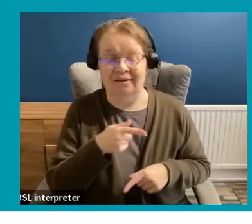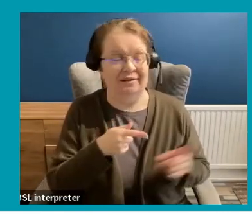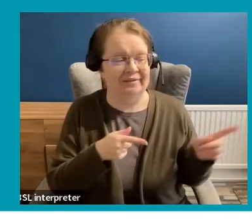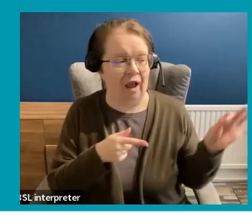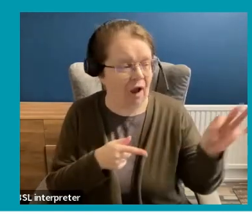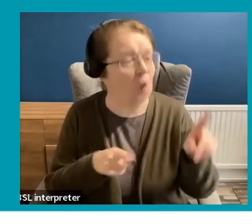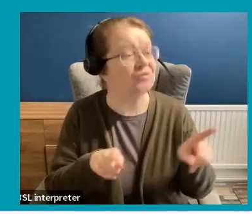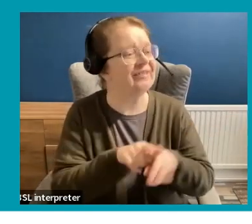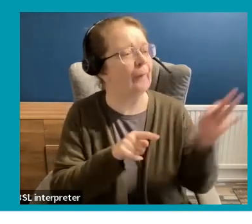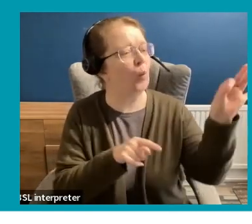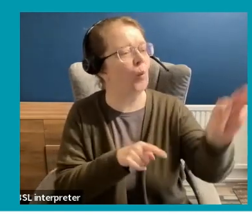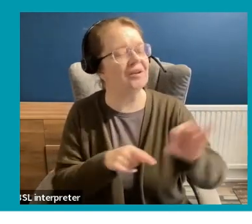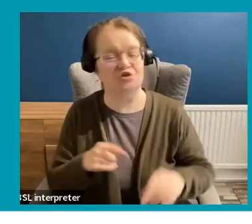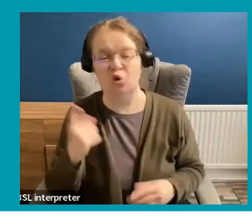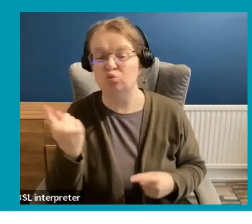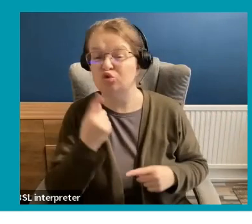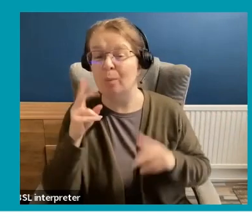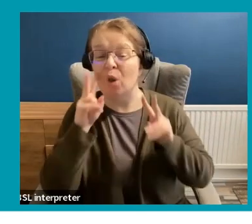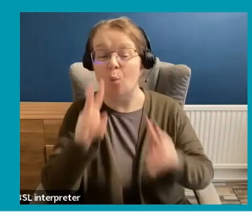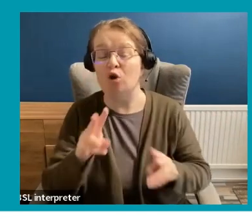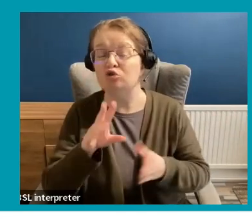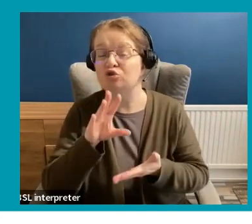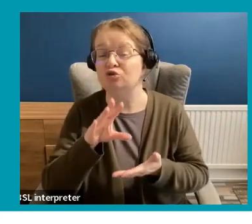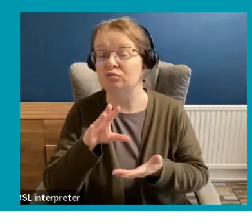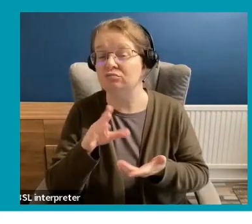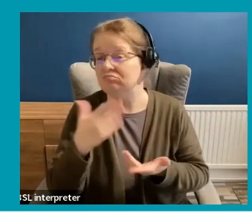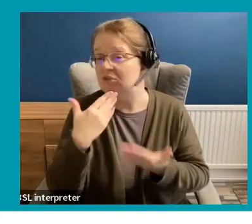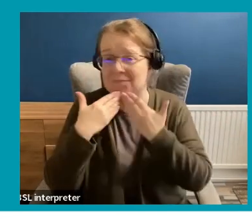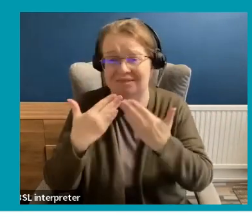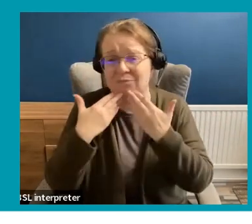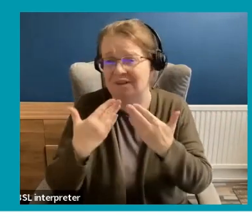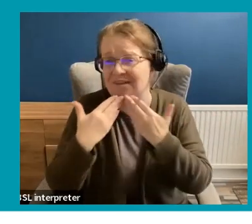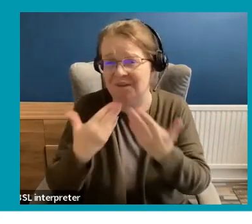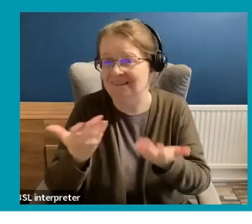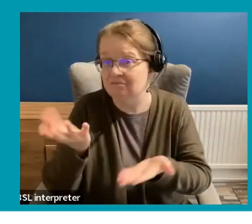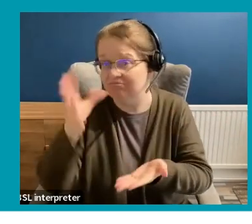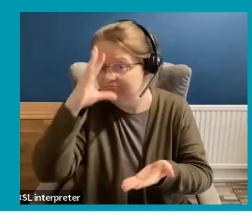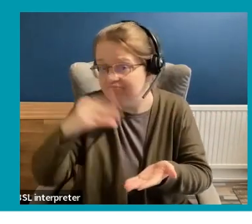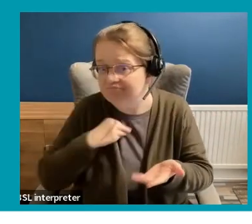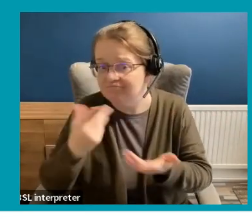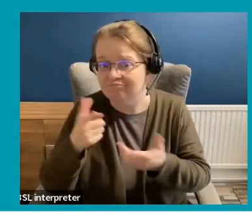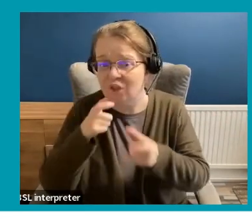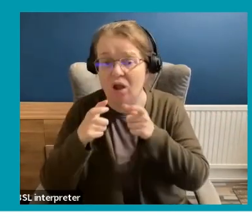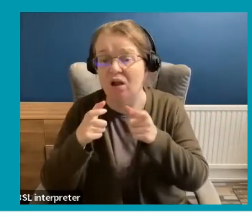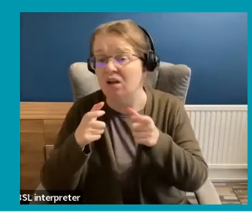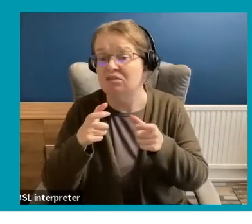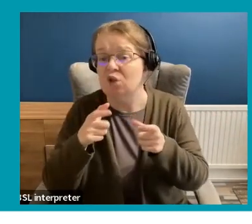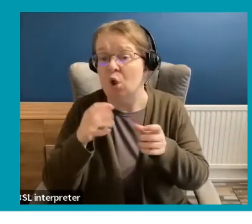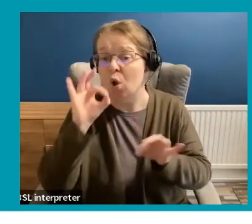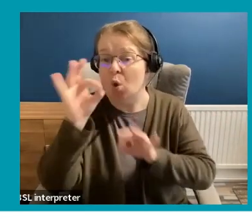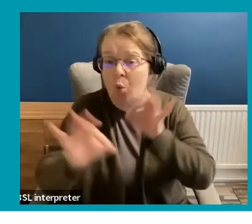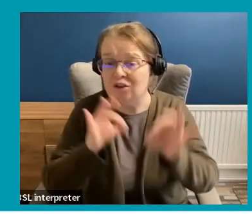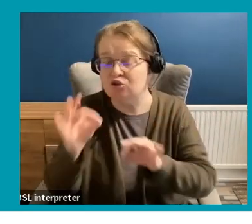Or someone watching the recording later might so please let us know any questions or comments. You have examples of good practice